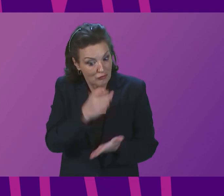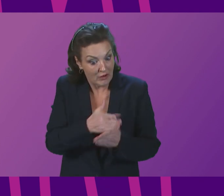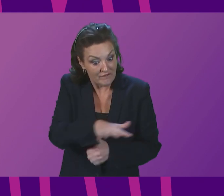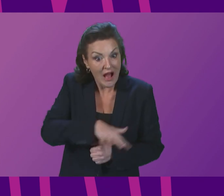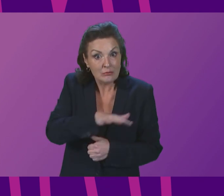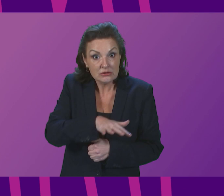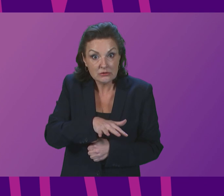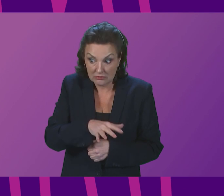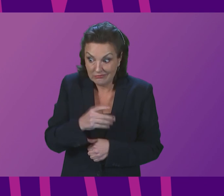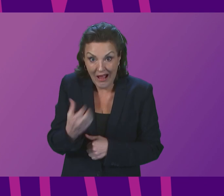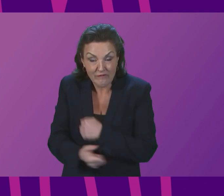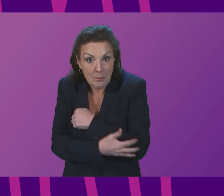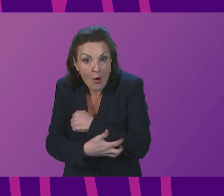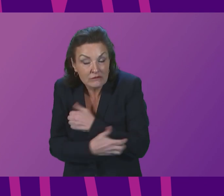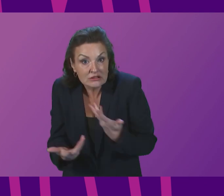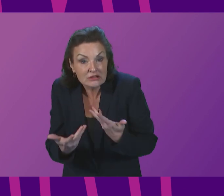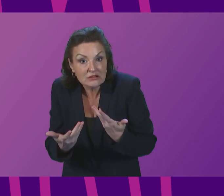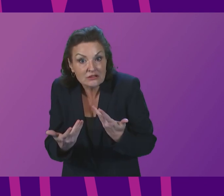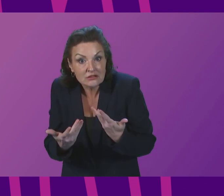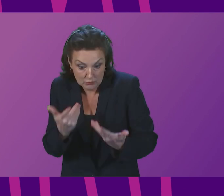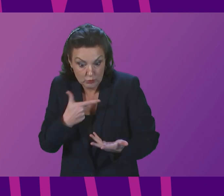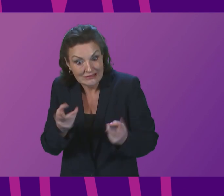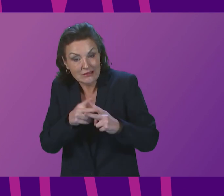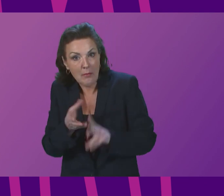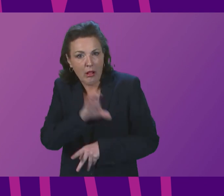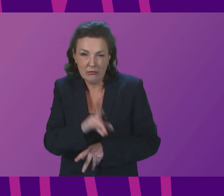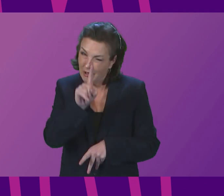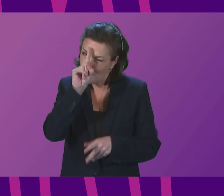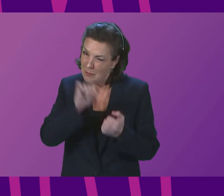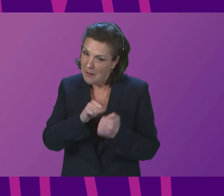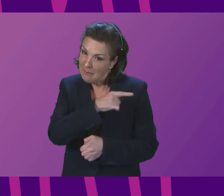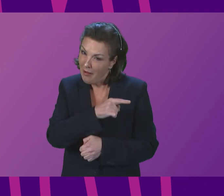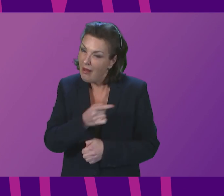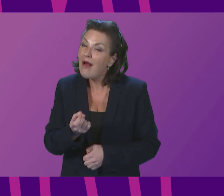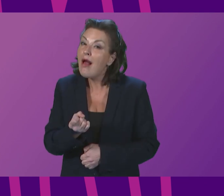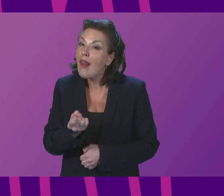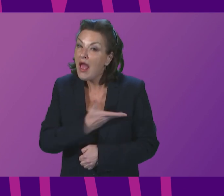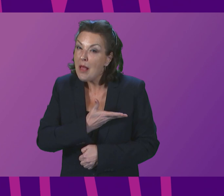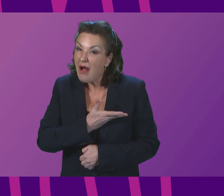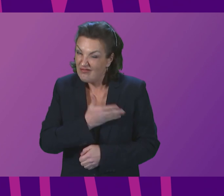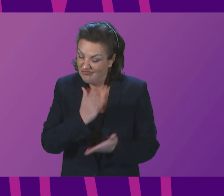If memory serves me correctly, the Labour Party shamefully voted against that measure